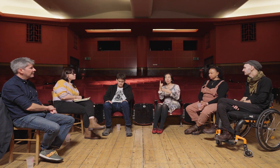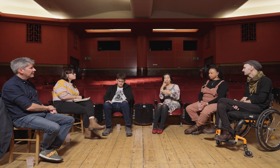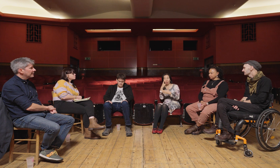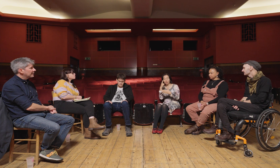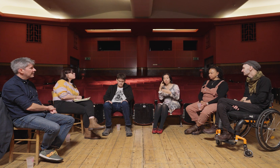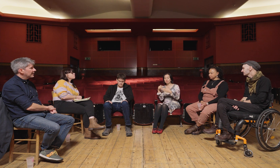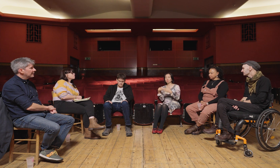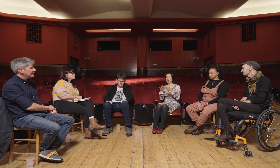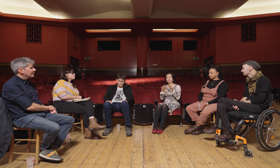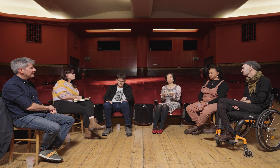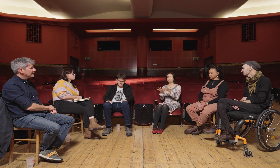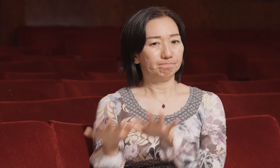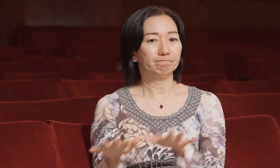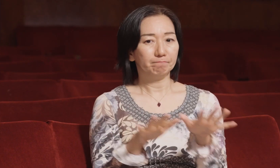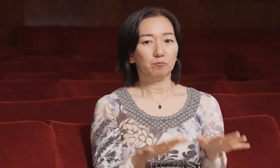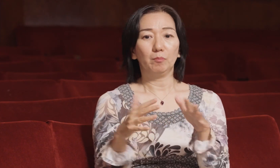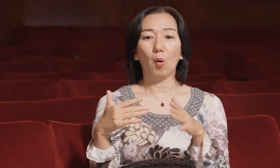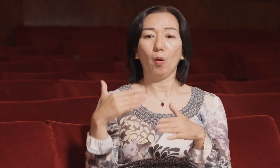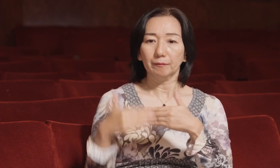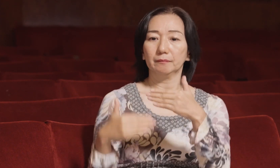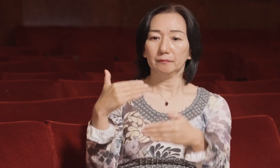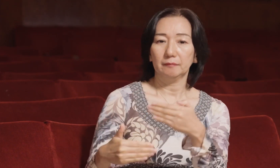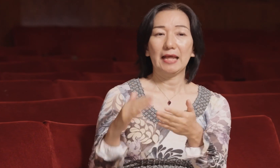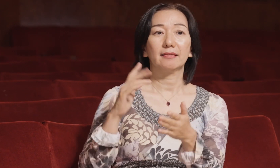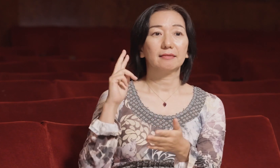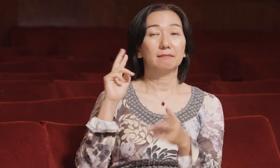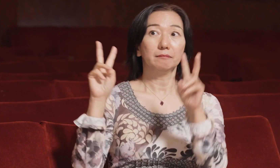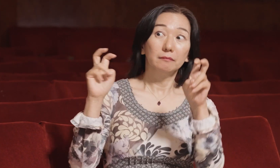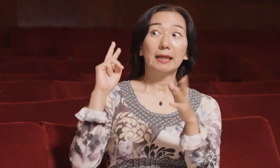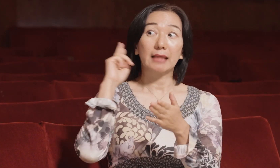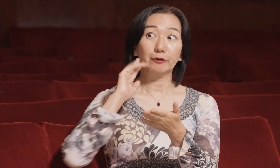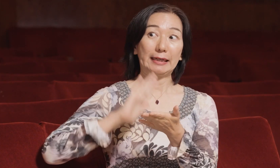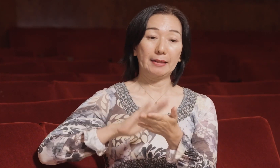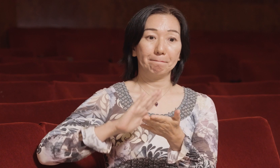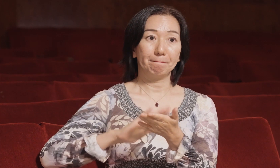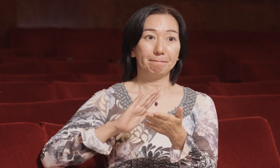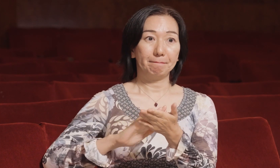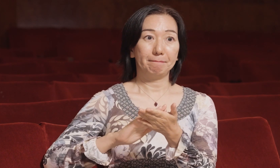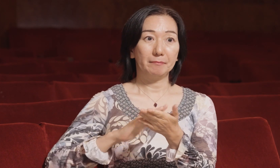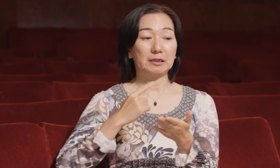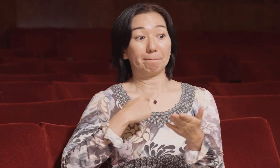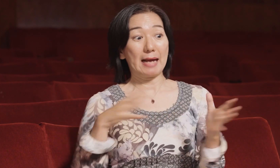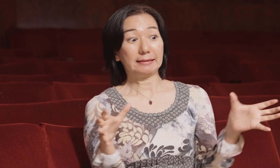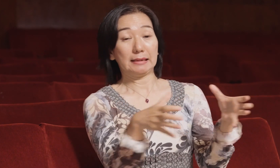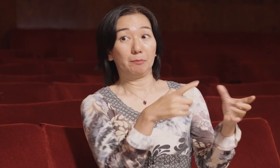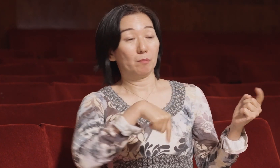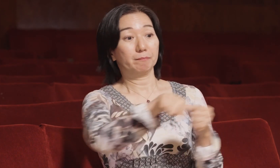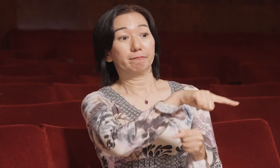So, deaf leadership works well for me. It's the rhythm of it, it's a deaf rhythm.